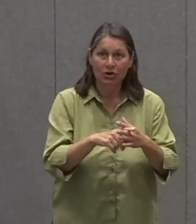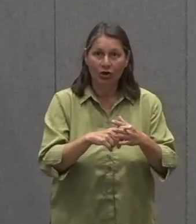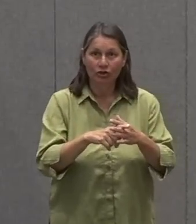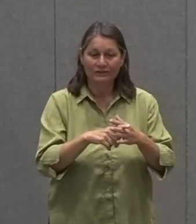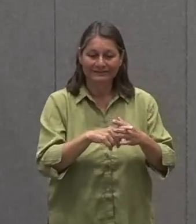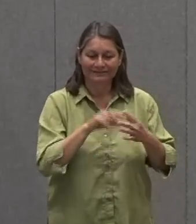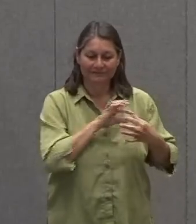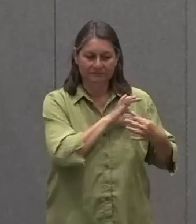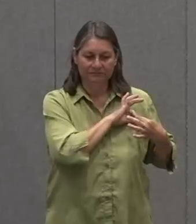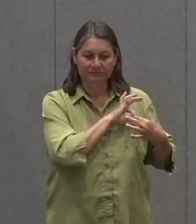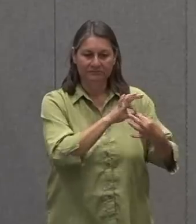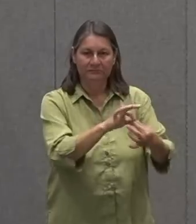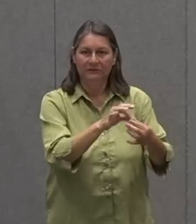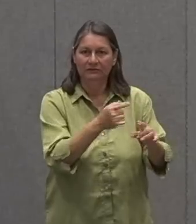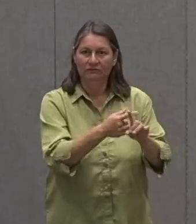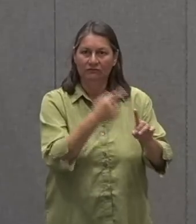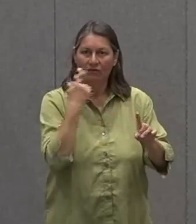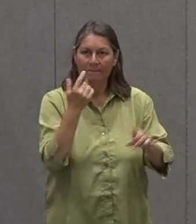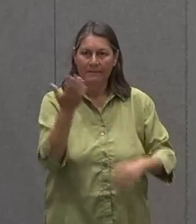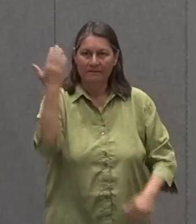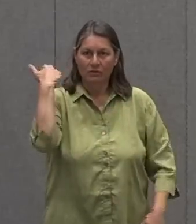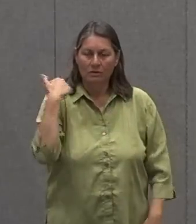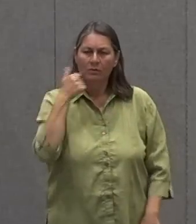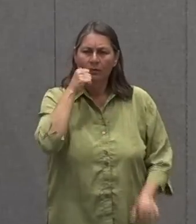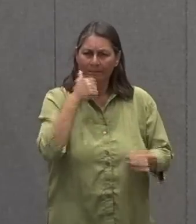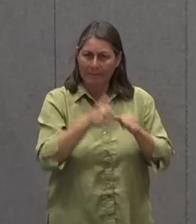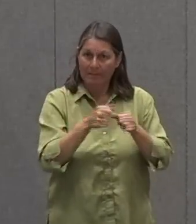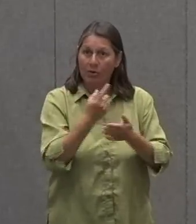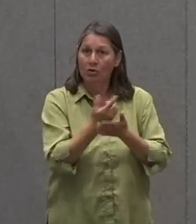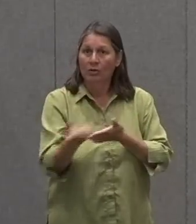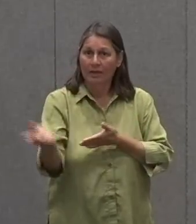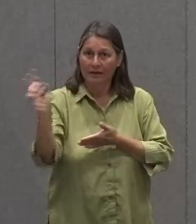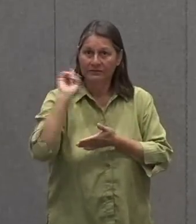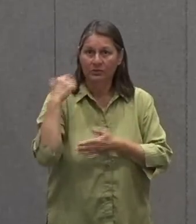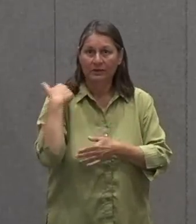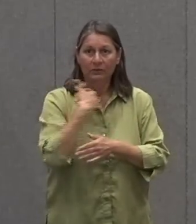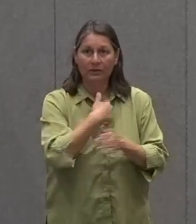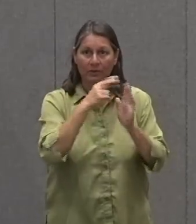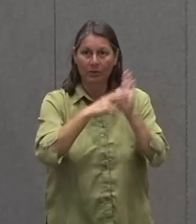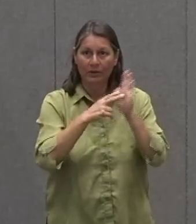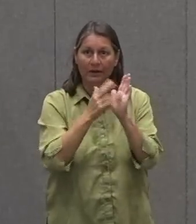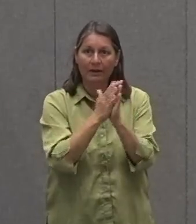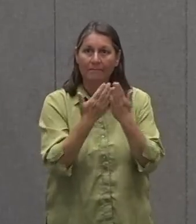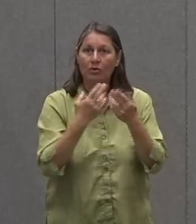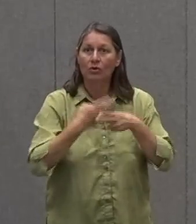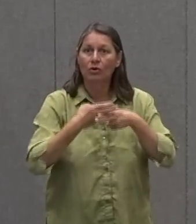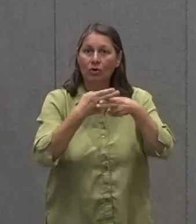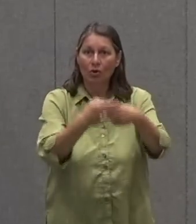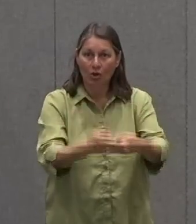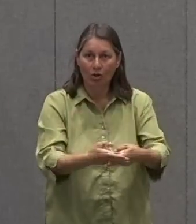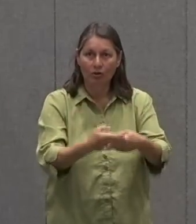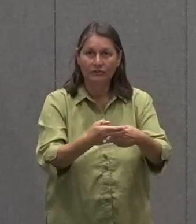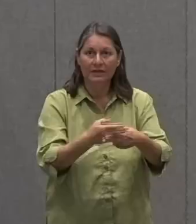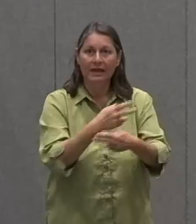So we had, at the very end last week, we were reading a book called "A Remainder of One"